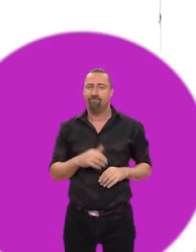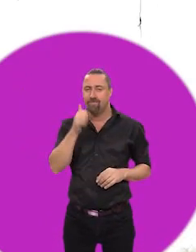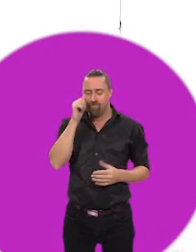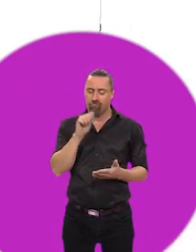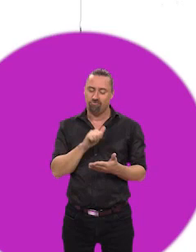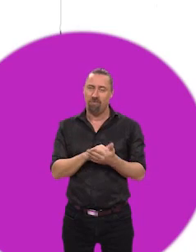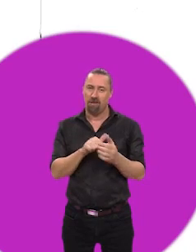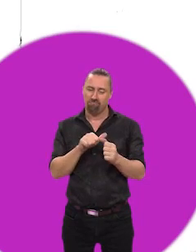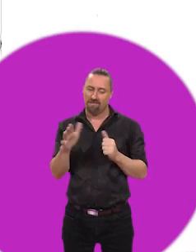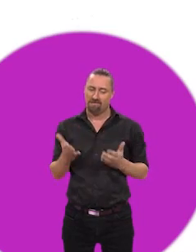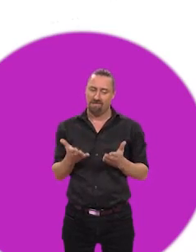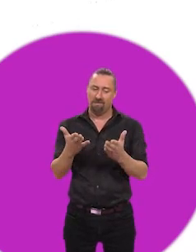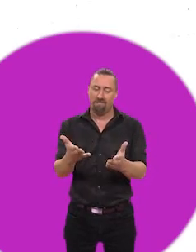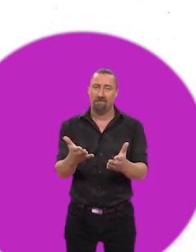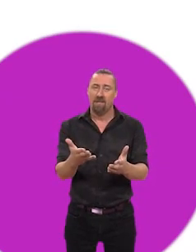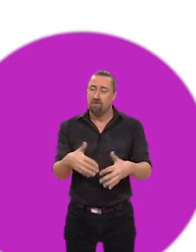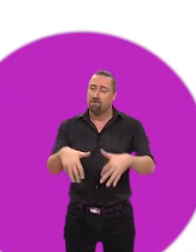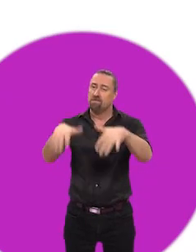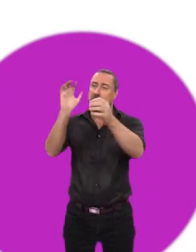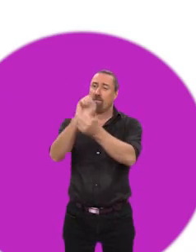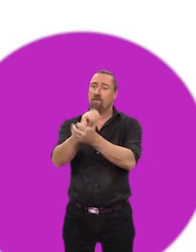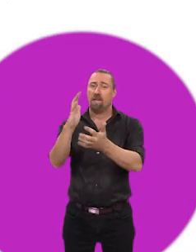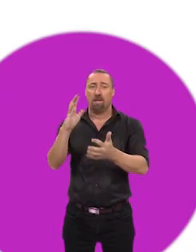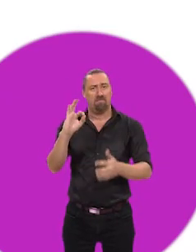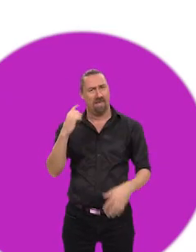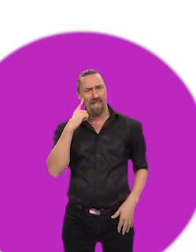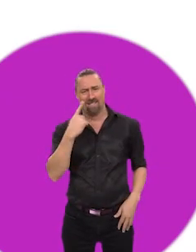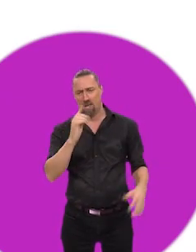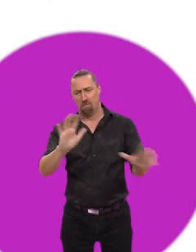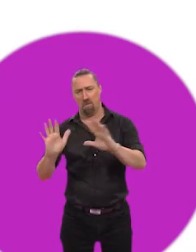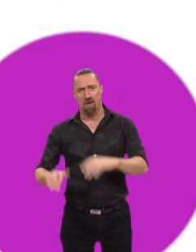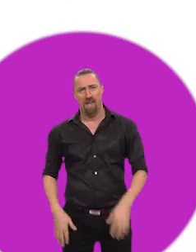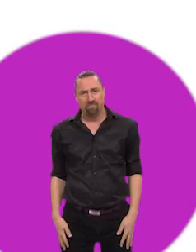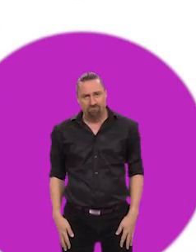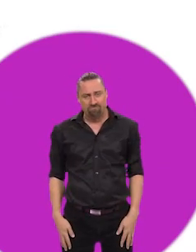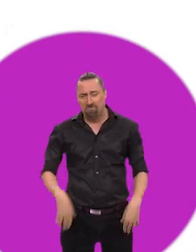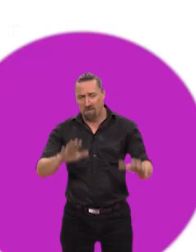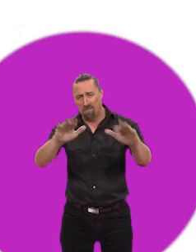but it was still hard to say goodbye. "Goodbye, joeys we will miss you.